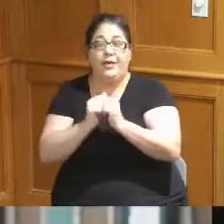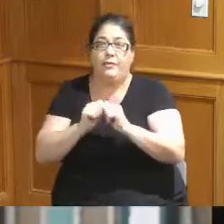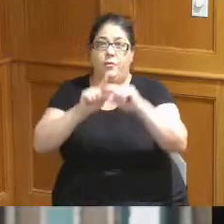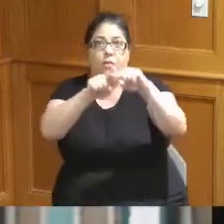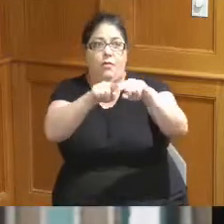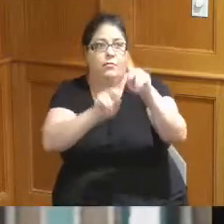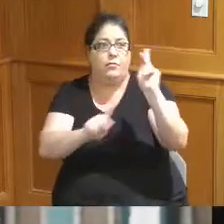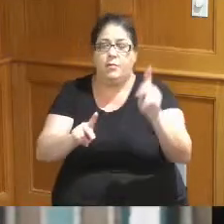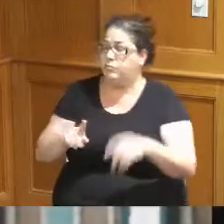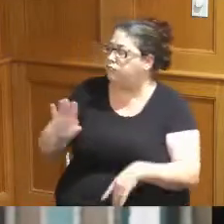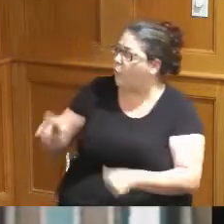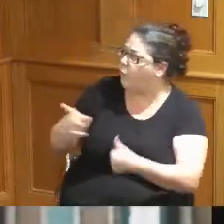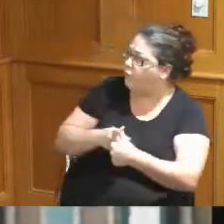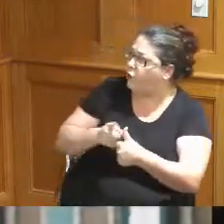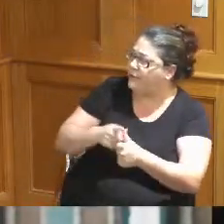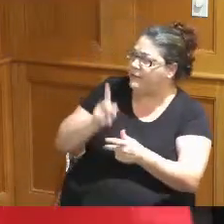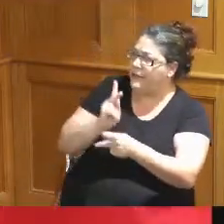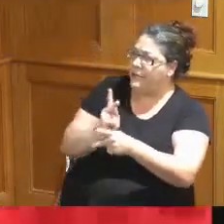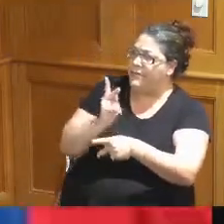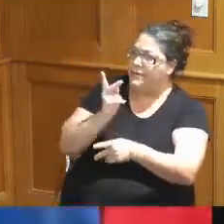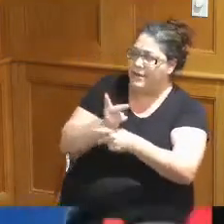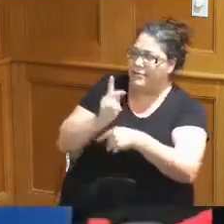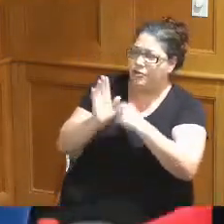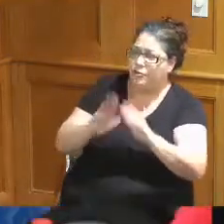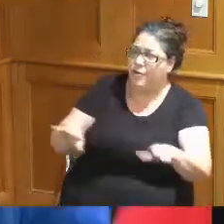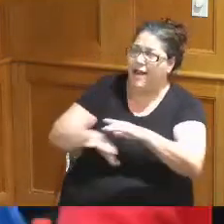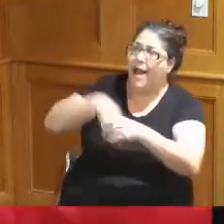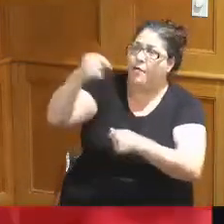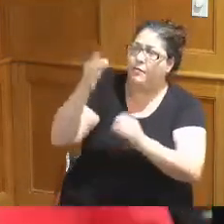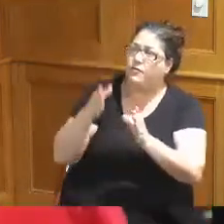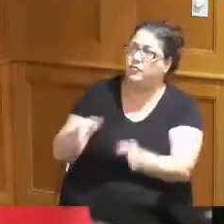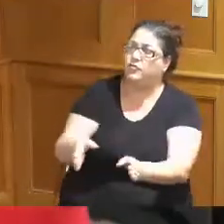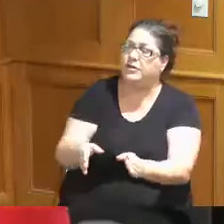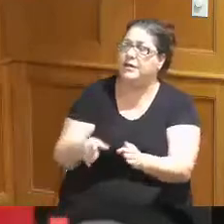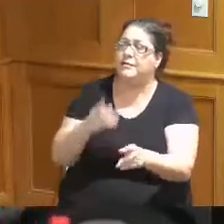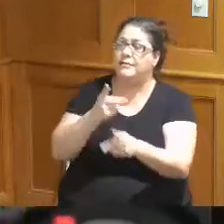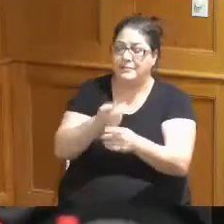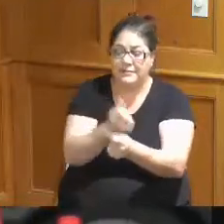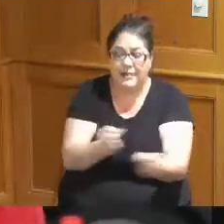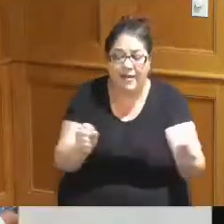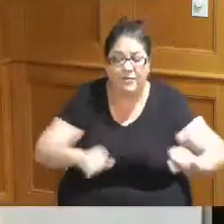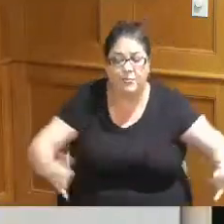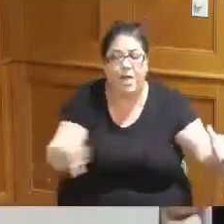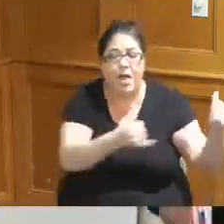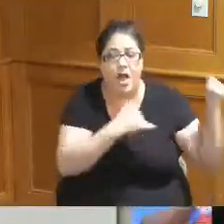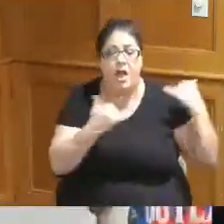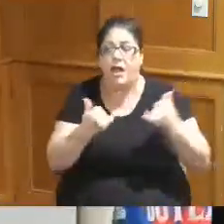to keep the children out of the streets to give them a safe place to play a sport and